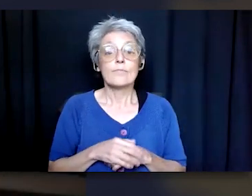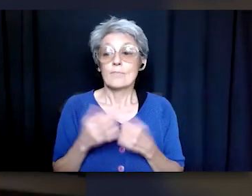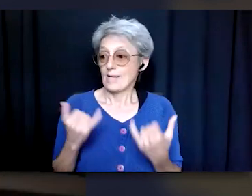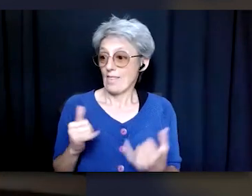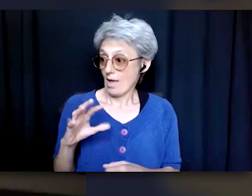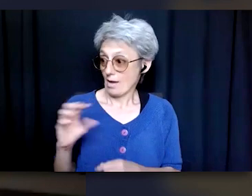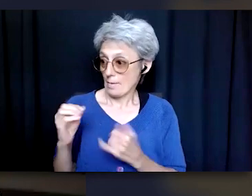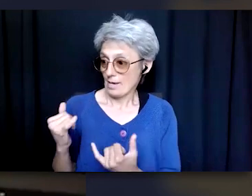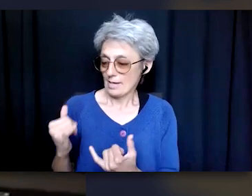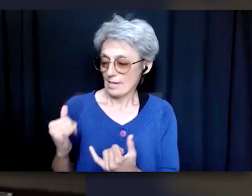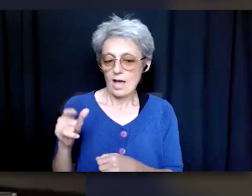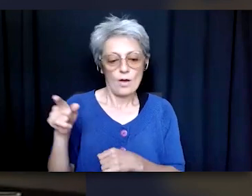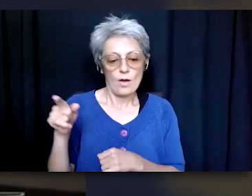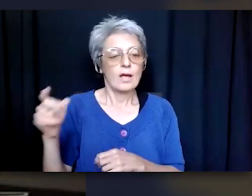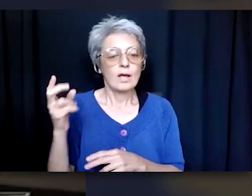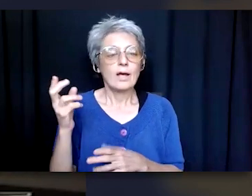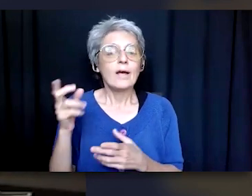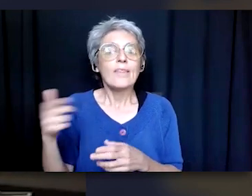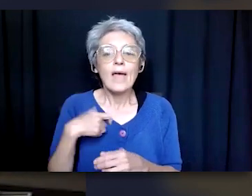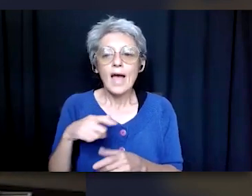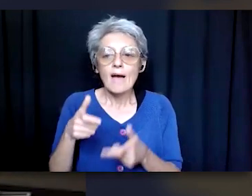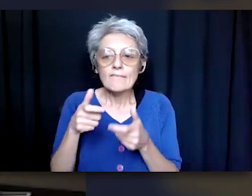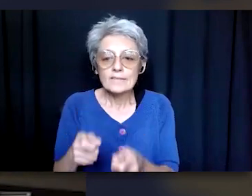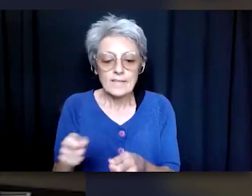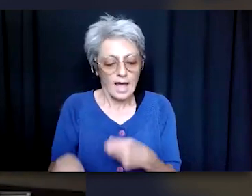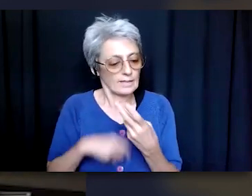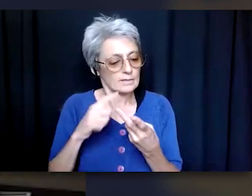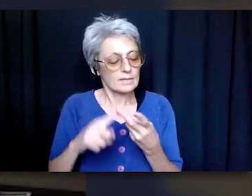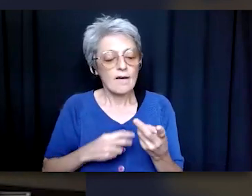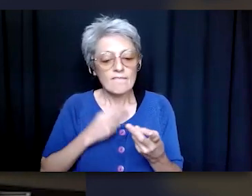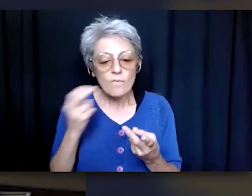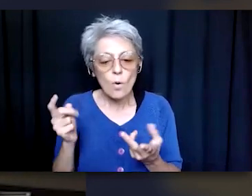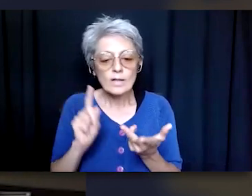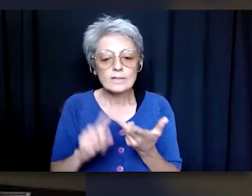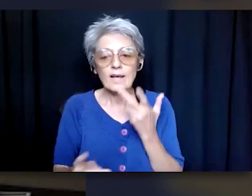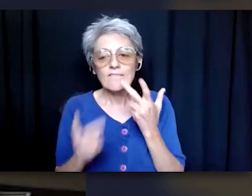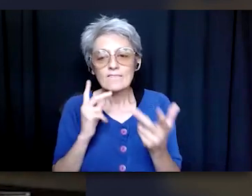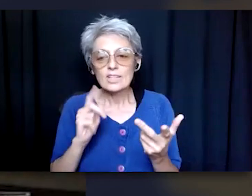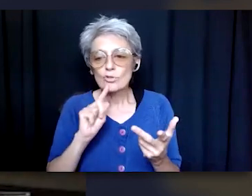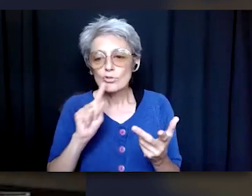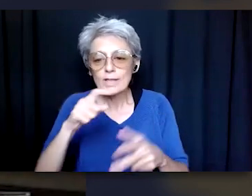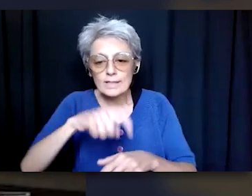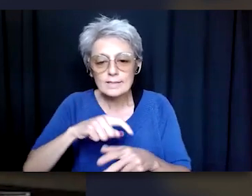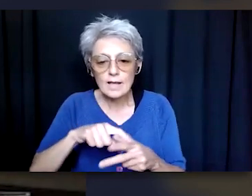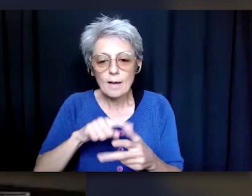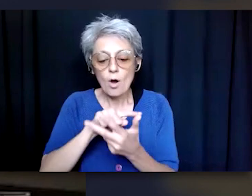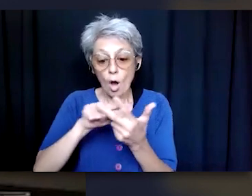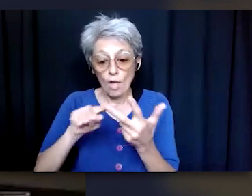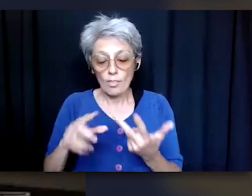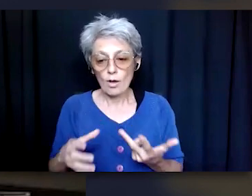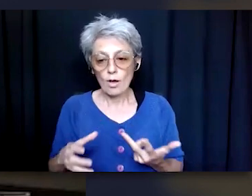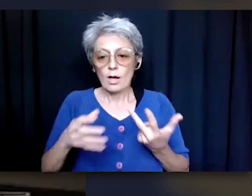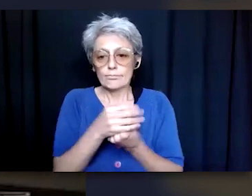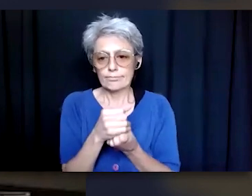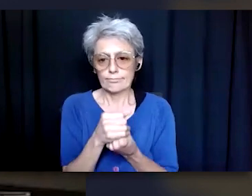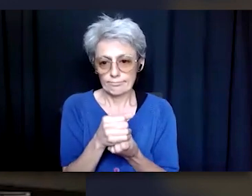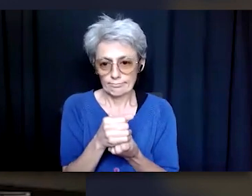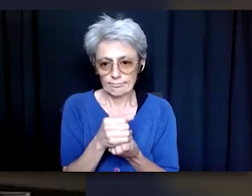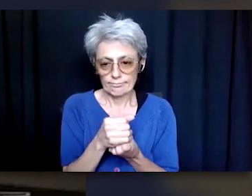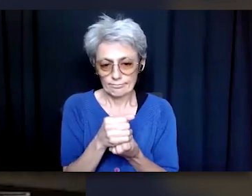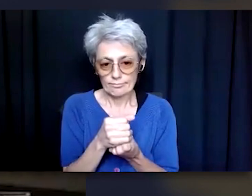voice capacity, their visual real-time capacity, and synthesized them so that now you can have